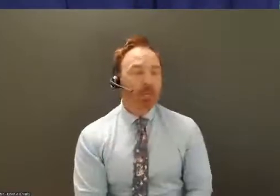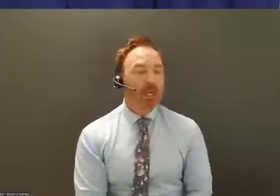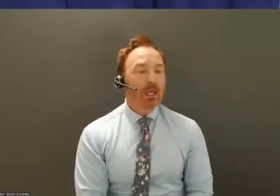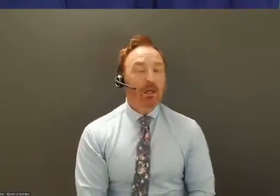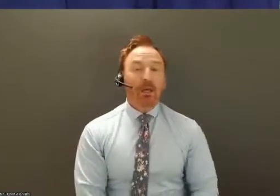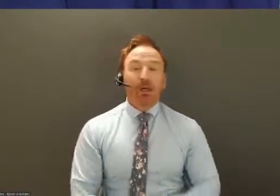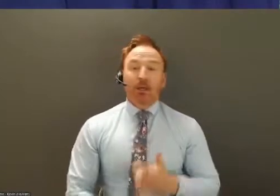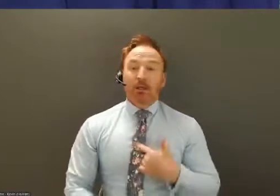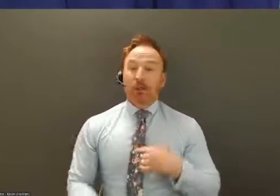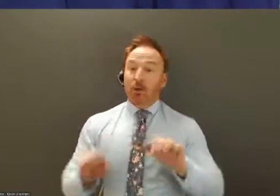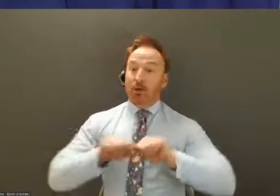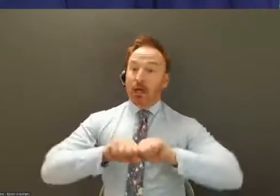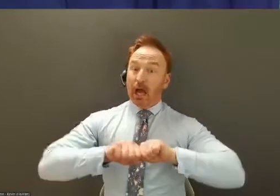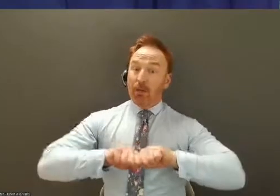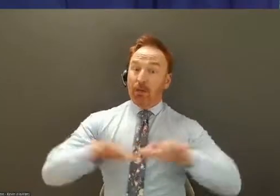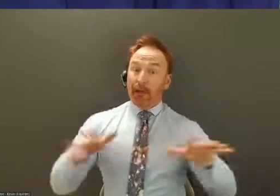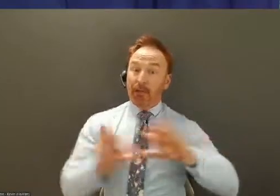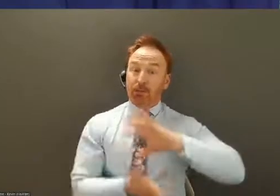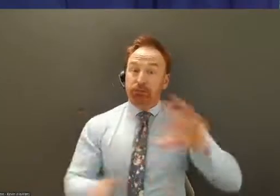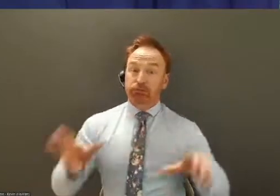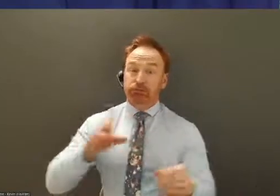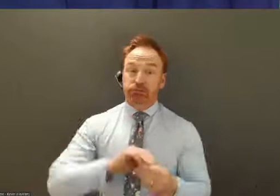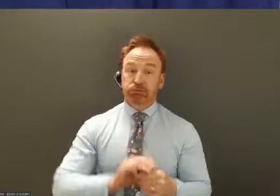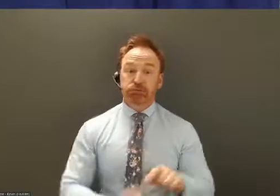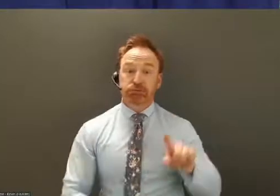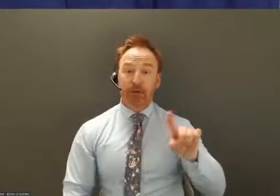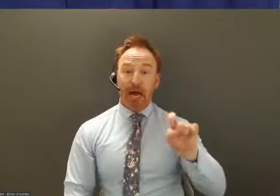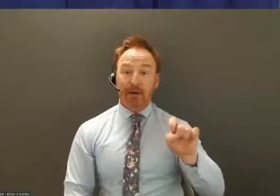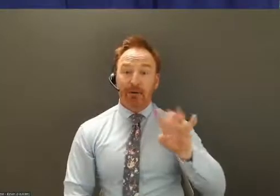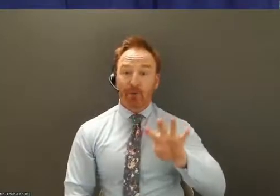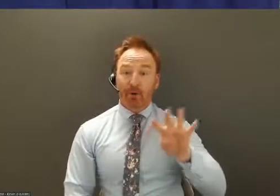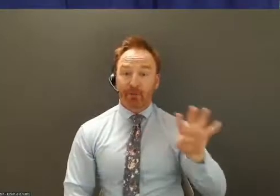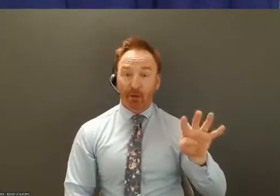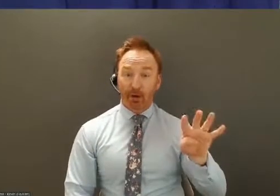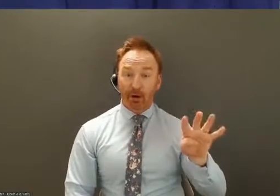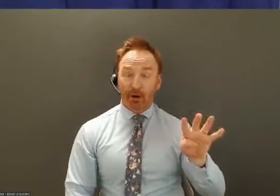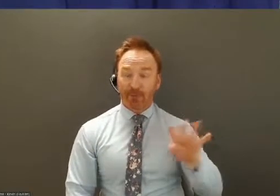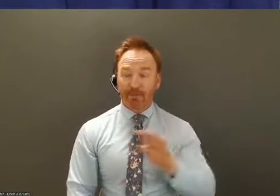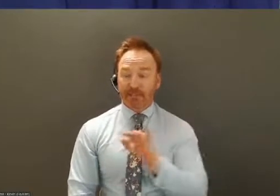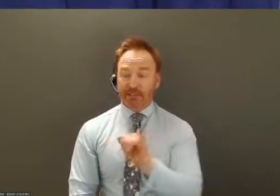think about why it's important.